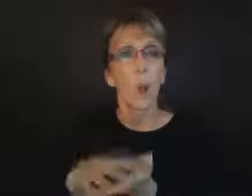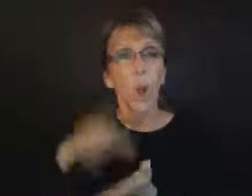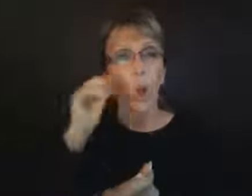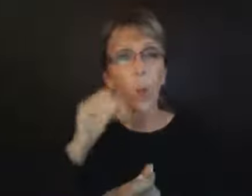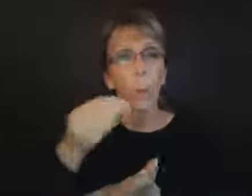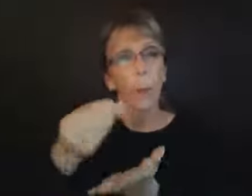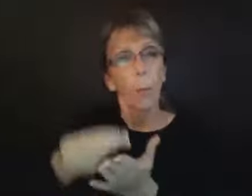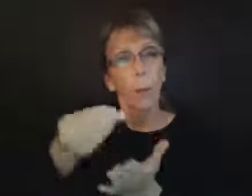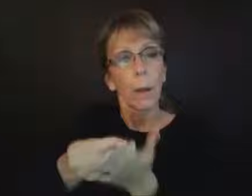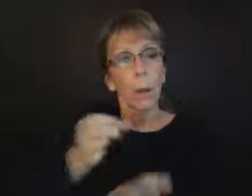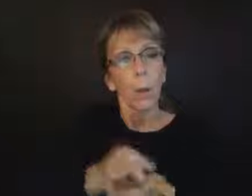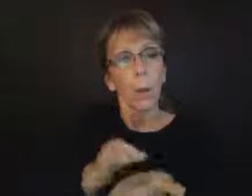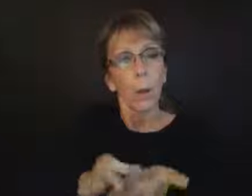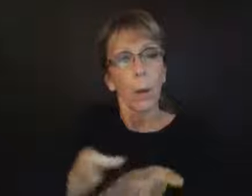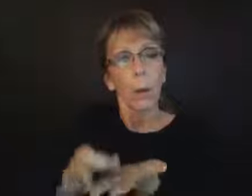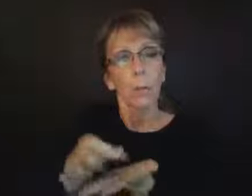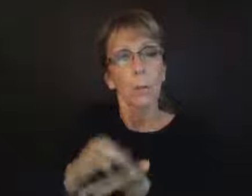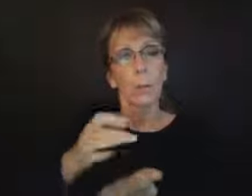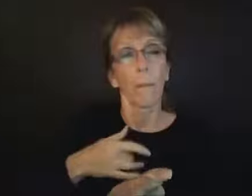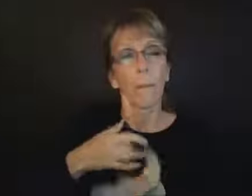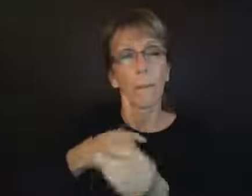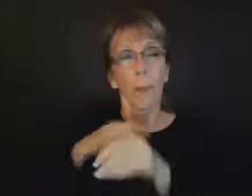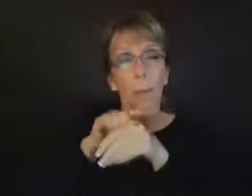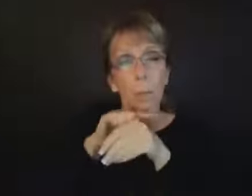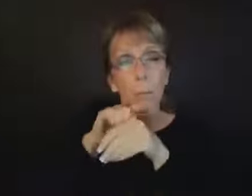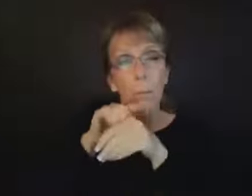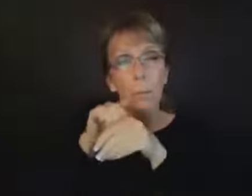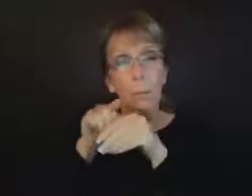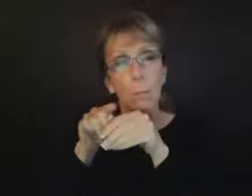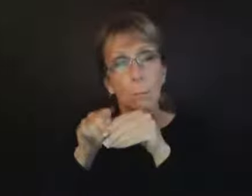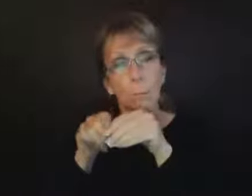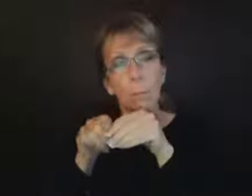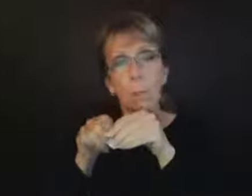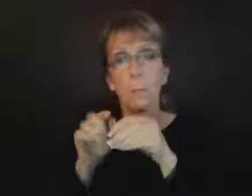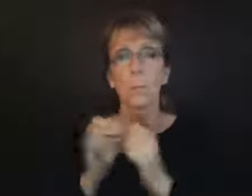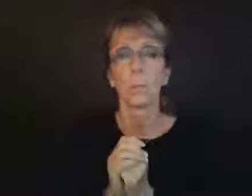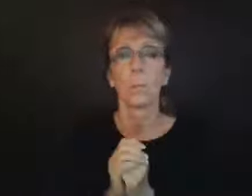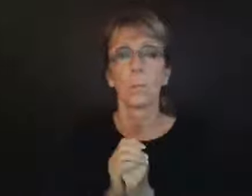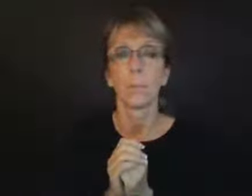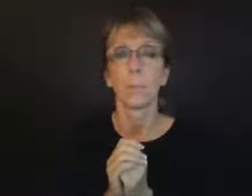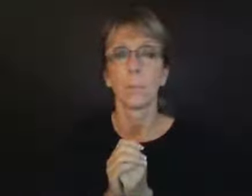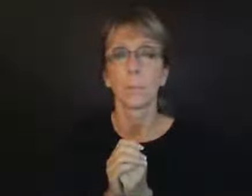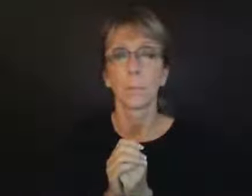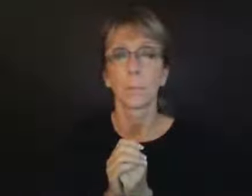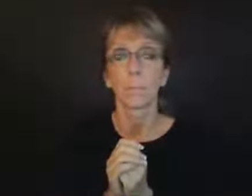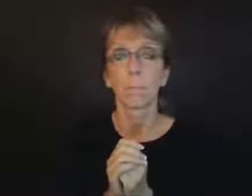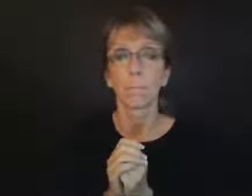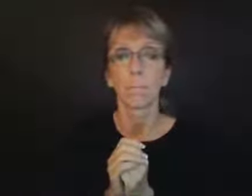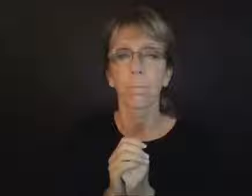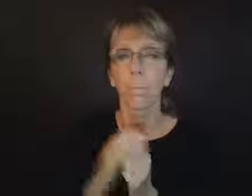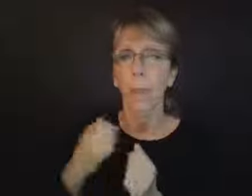and learned to identify coins by feeling the ridges around the edges.